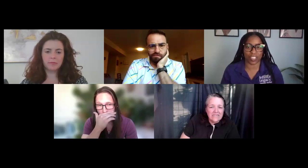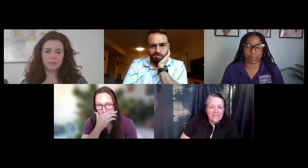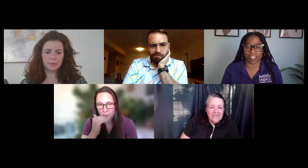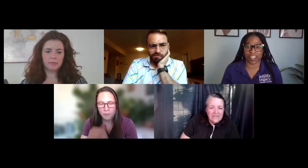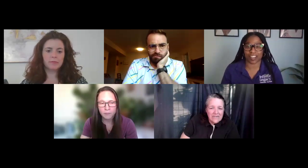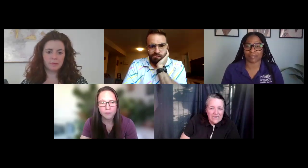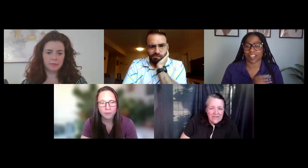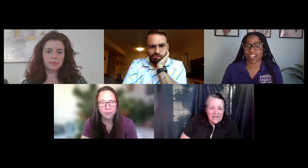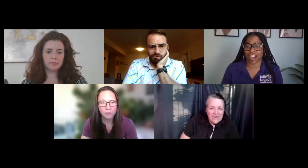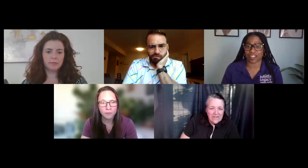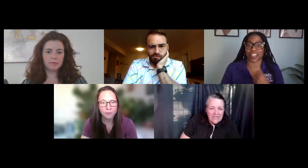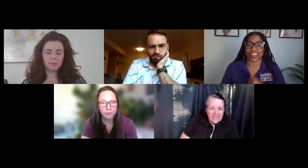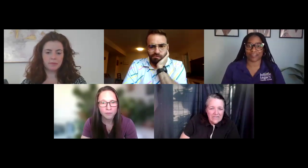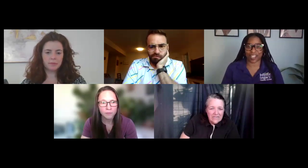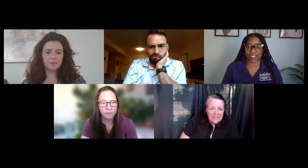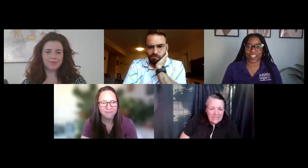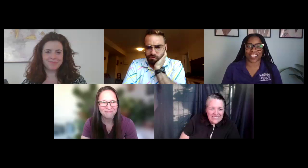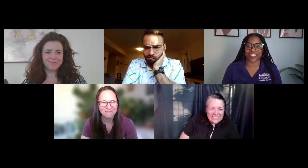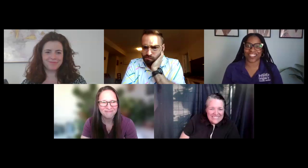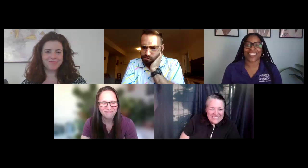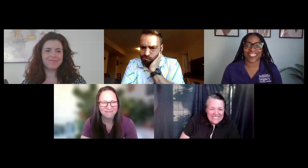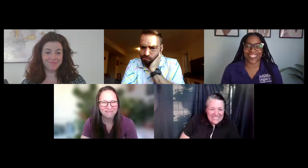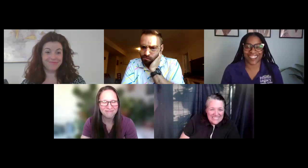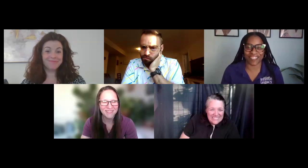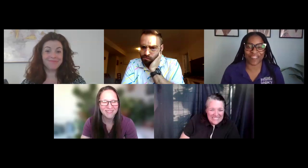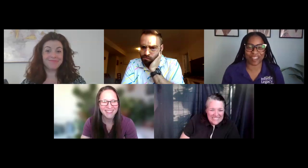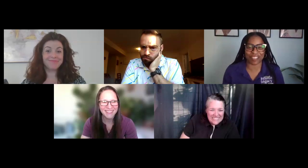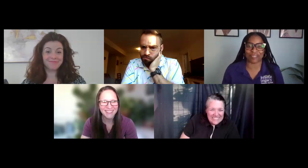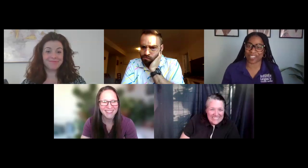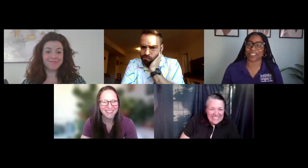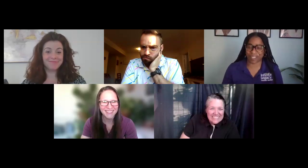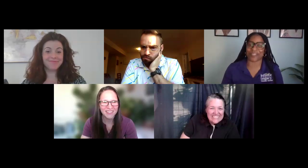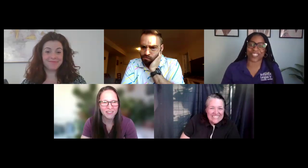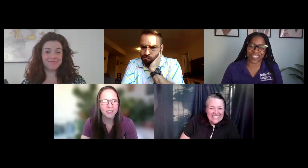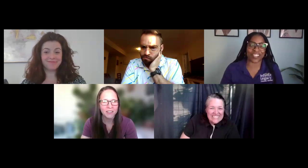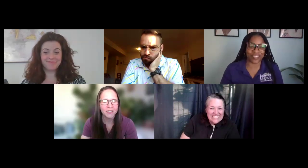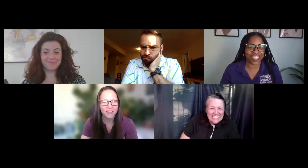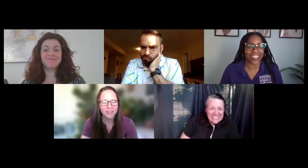disability, and Audrey raised her hand, from someone who has been through it herself.